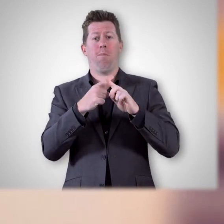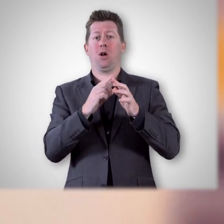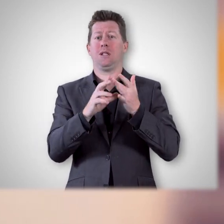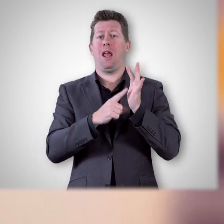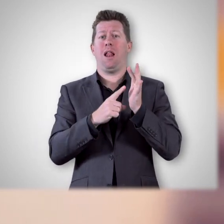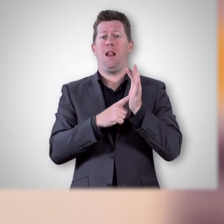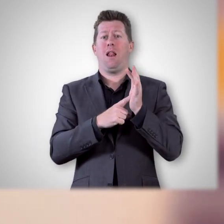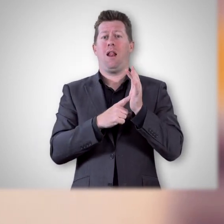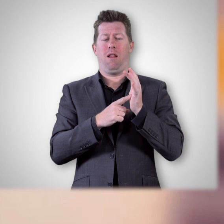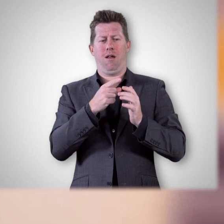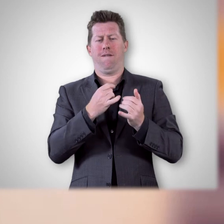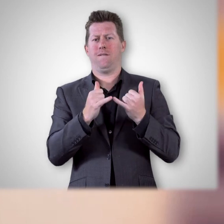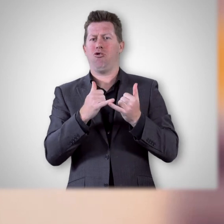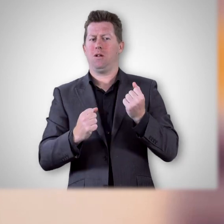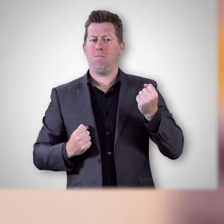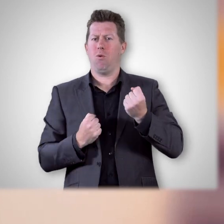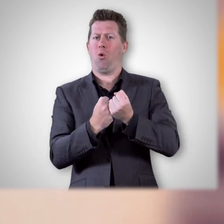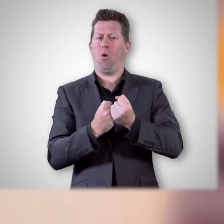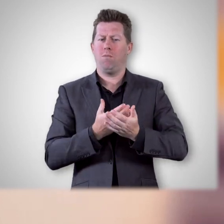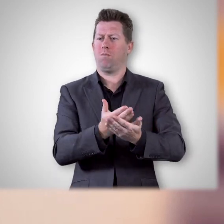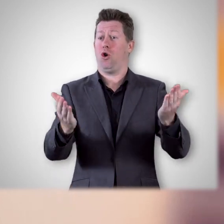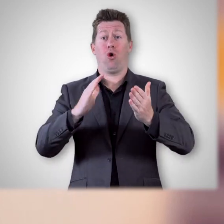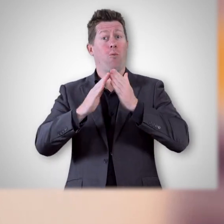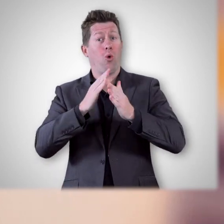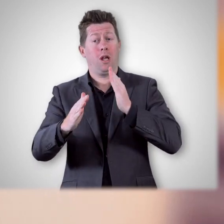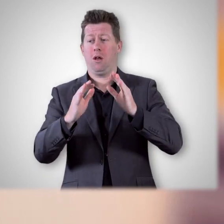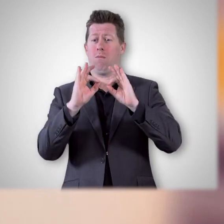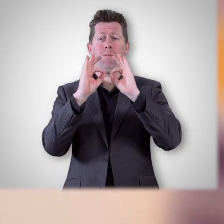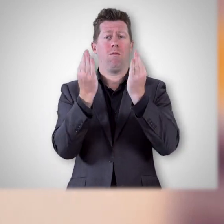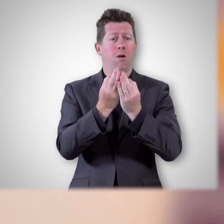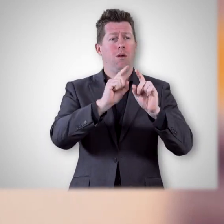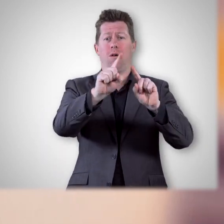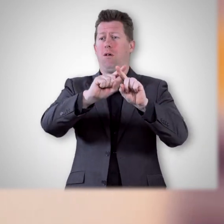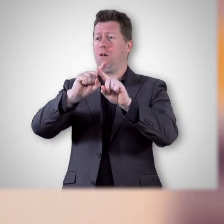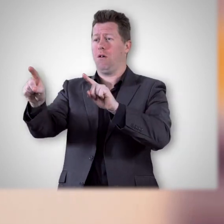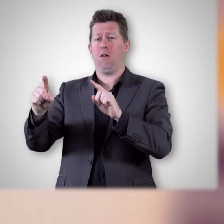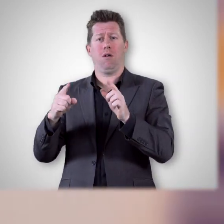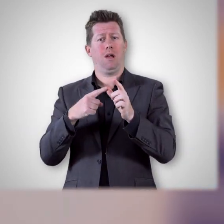is very supportive of us engaging in the wider community and other organisations such as ADCET.